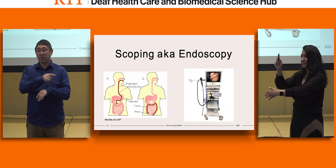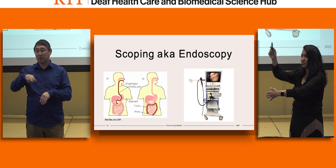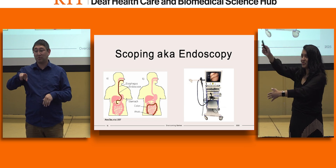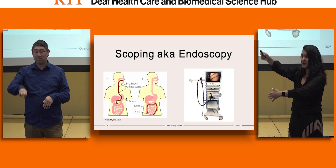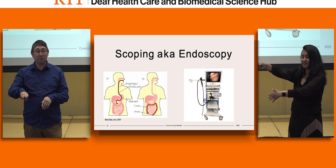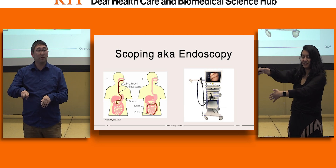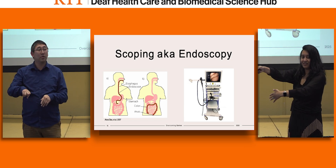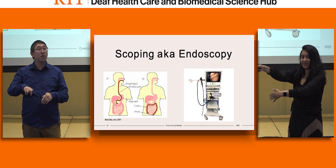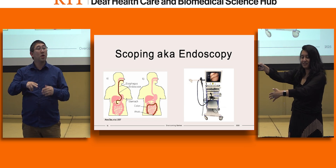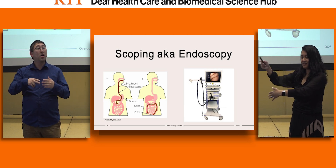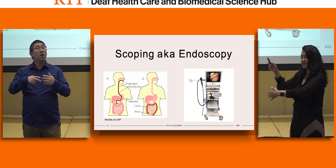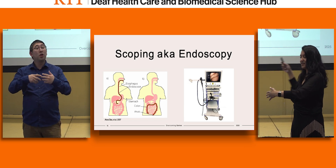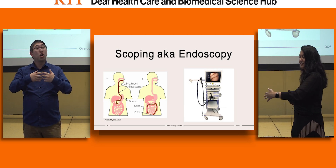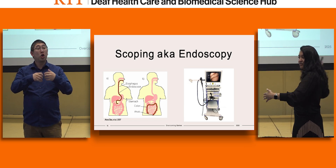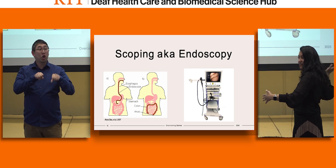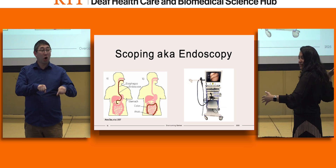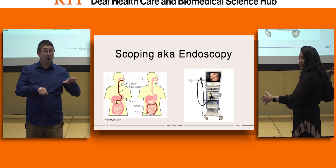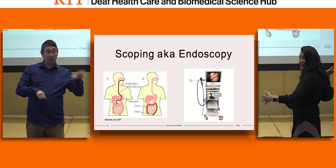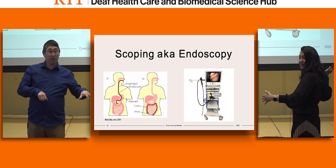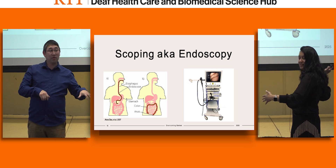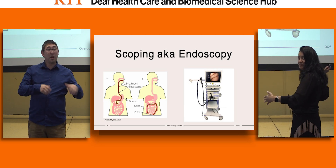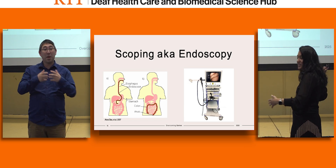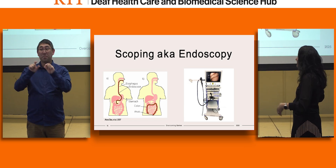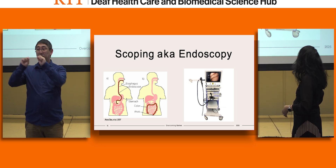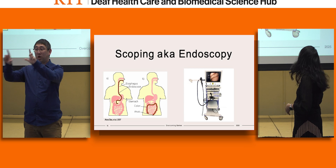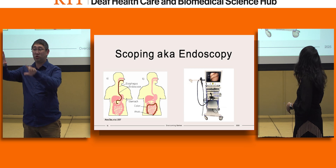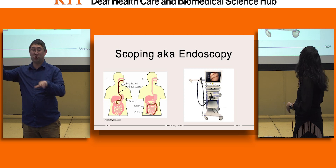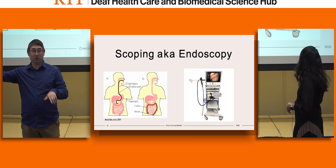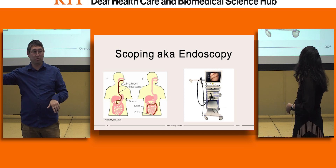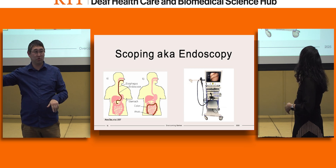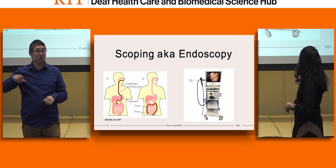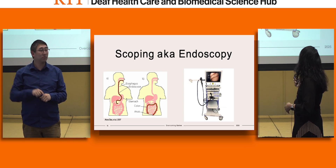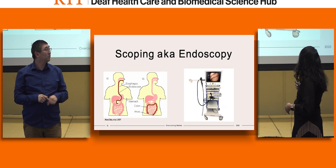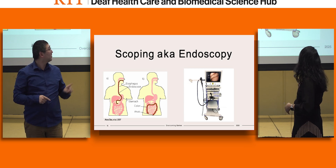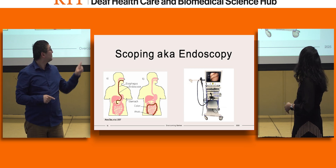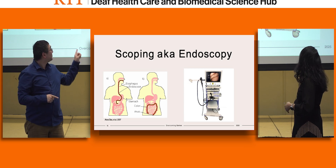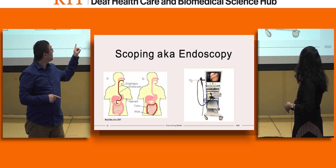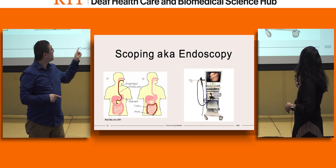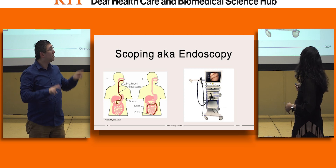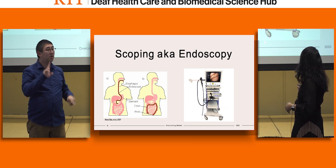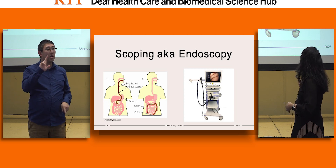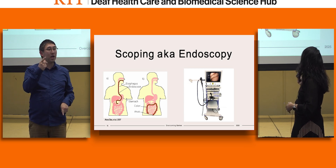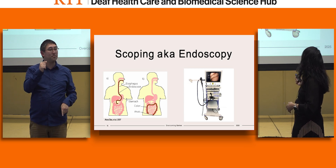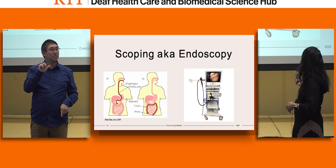a monitor on the other side, and the cart behind me. And this is what an upper scope looks like.